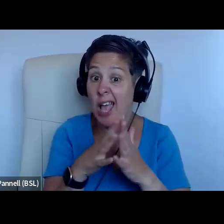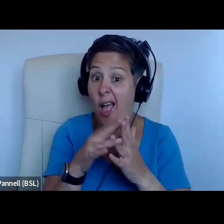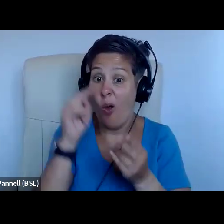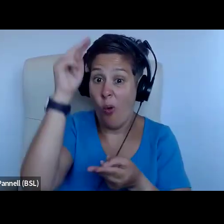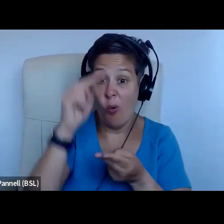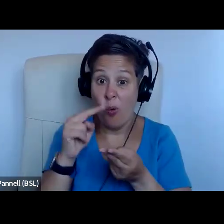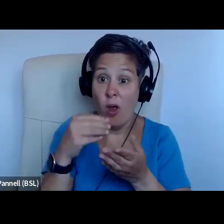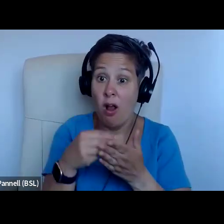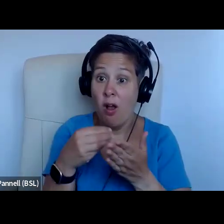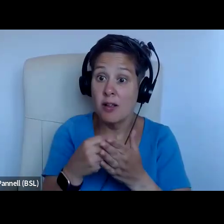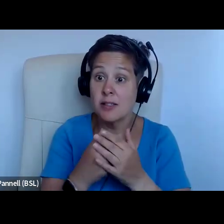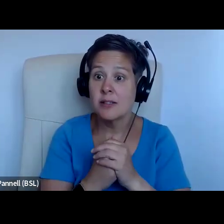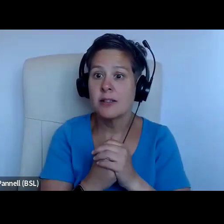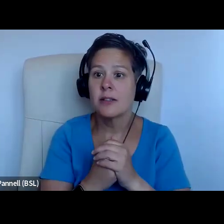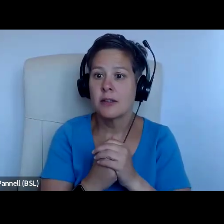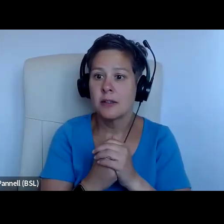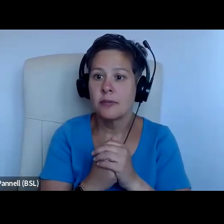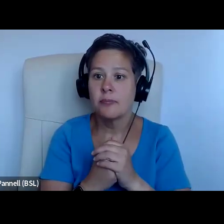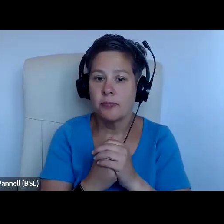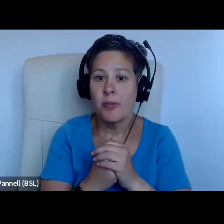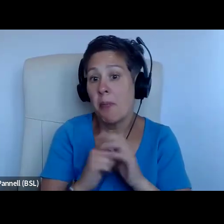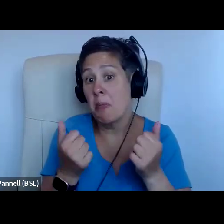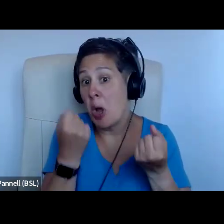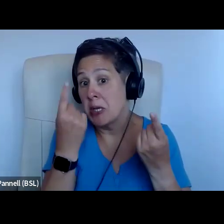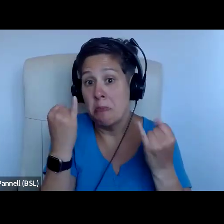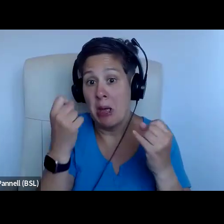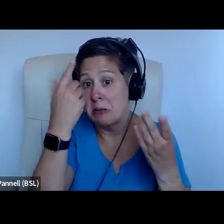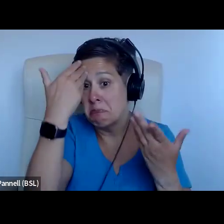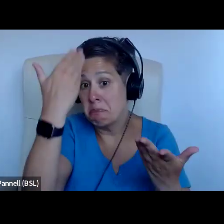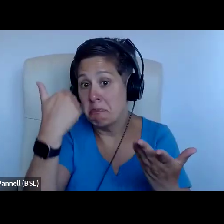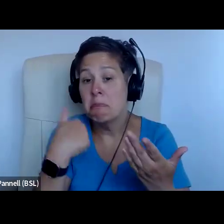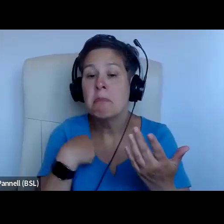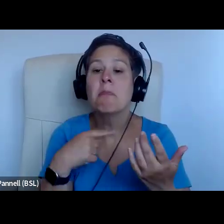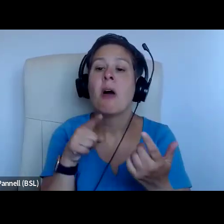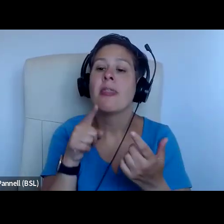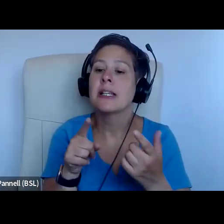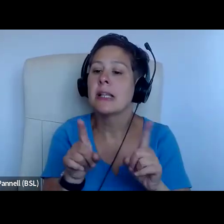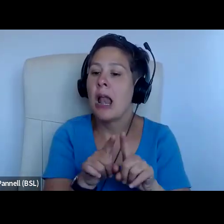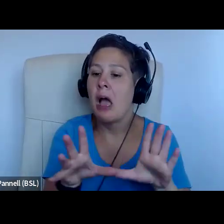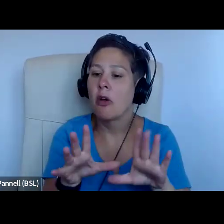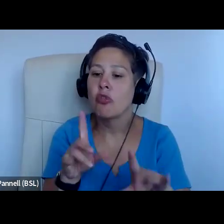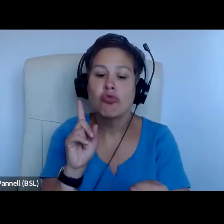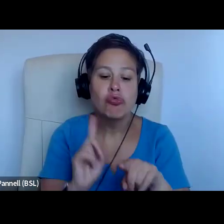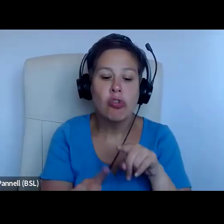what the motivation is, what are the types of ideas that may be of interest. The point is not to recommend to government what they're